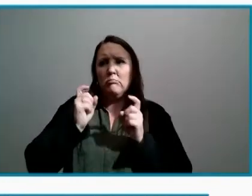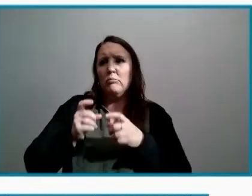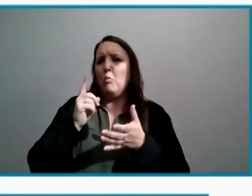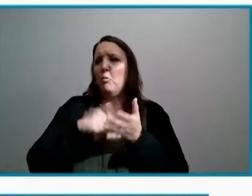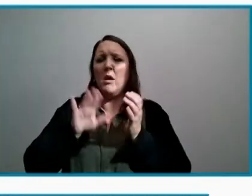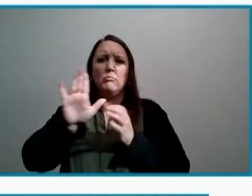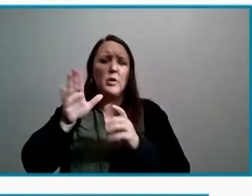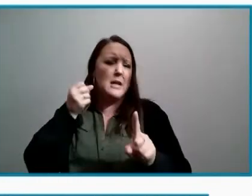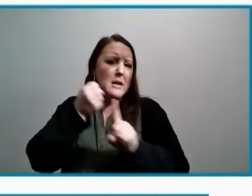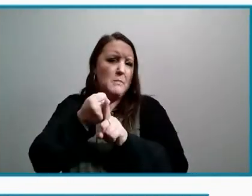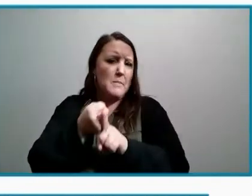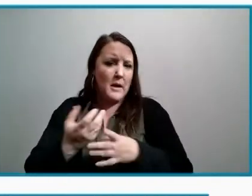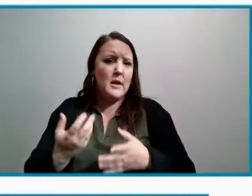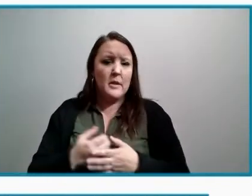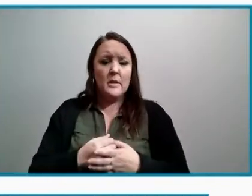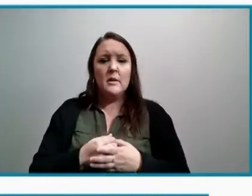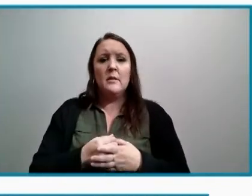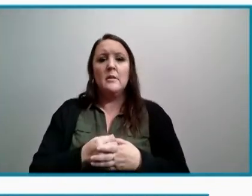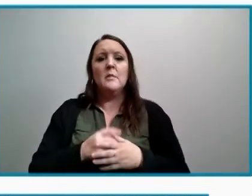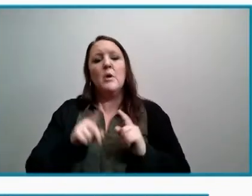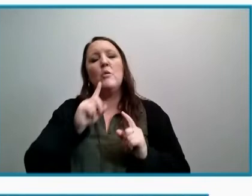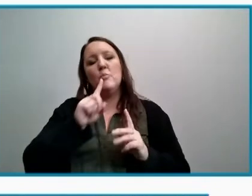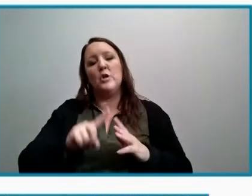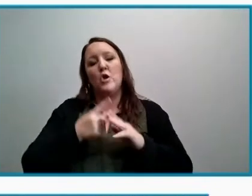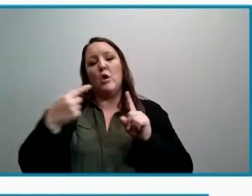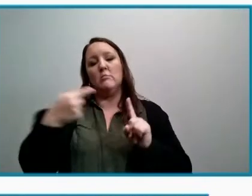Um, but it starts with conversations. And, um,